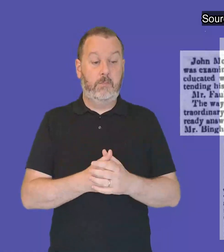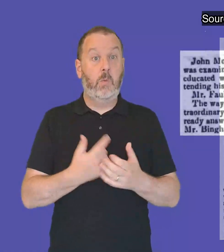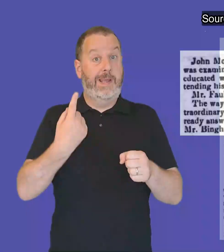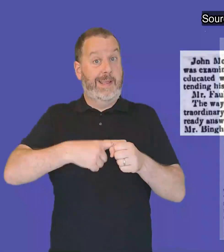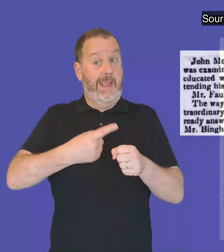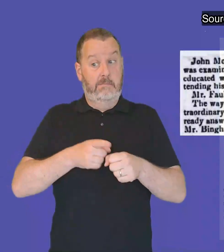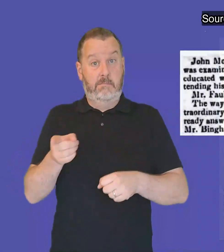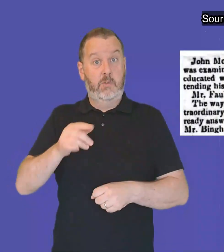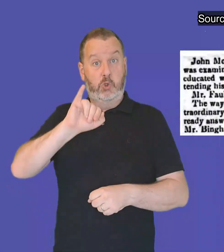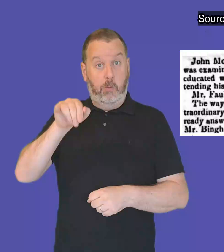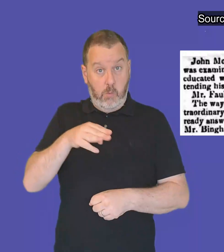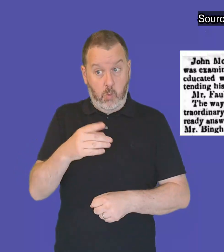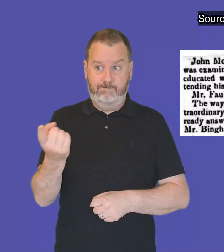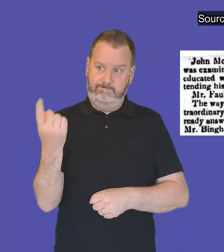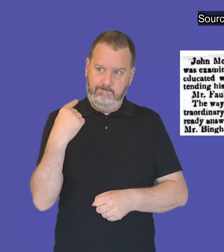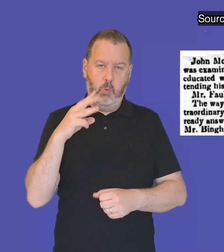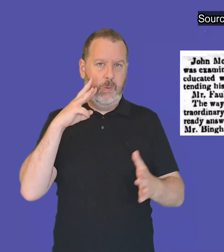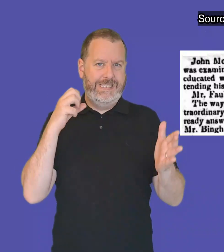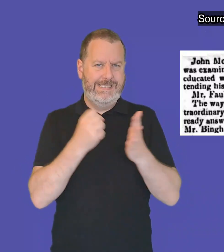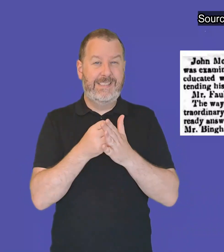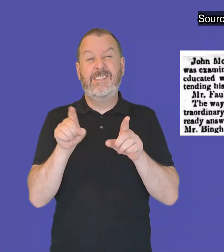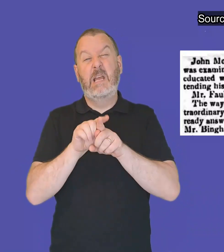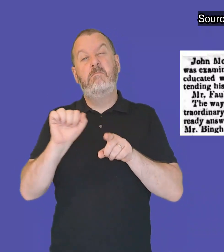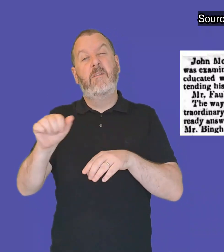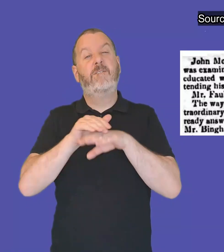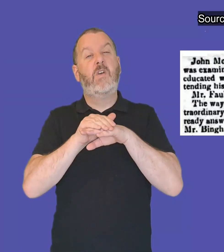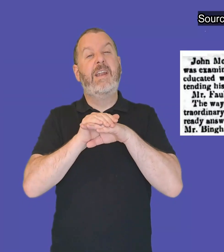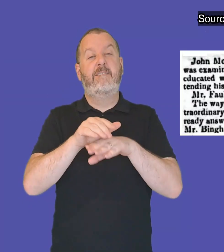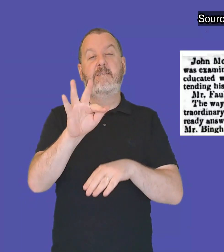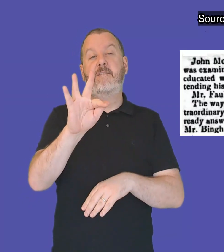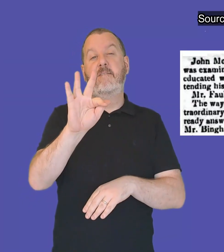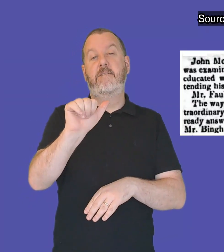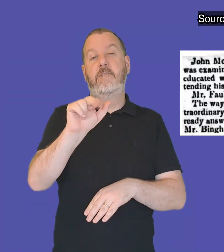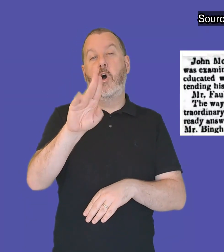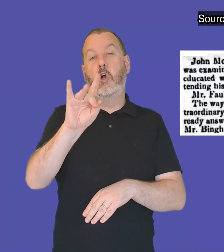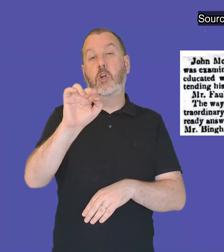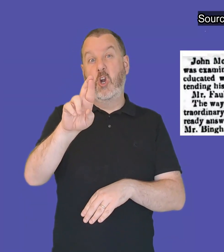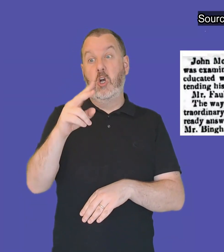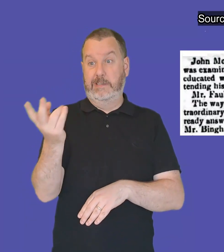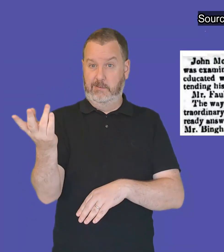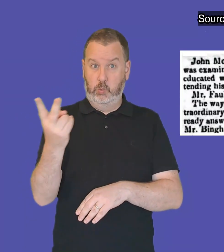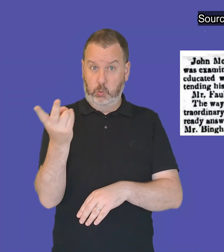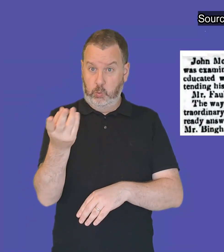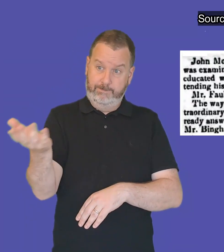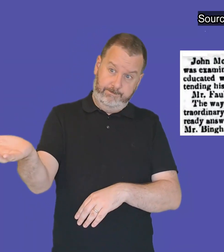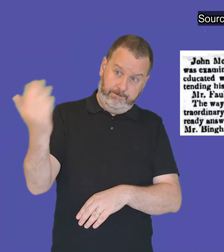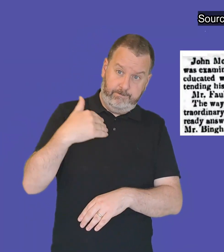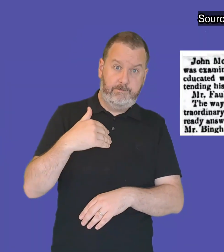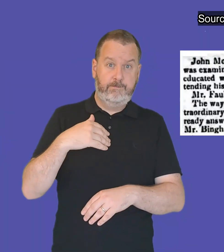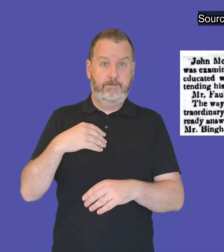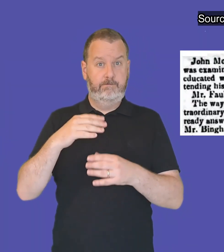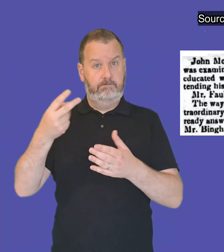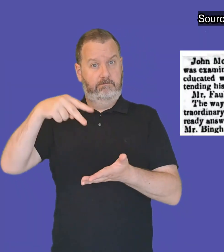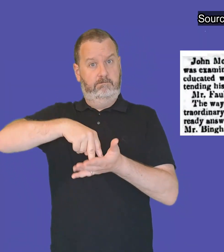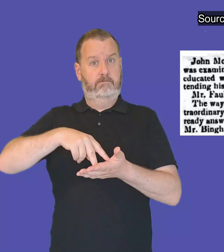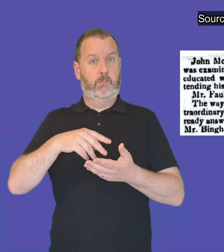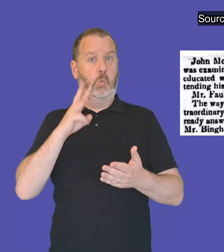Both John Moore and young Faulkner gave evidence about their experience with the gamekeeper.